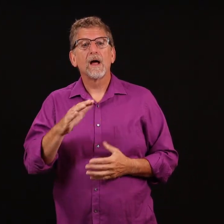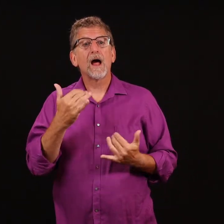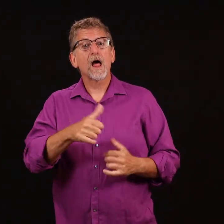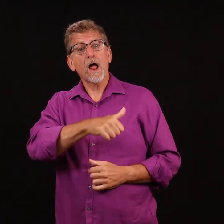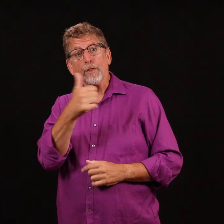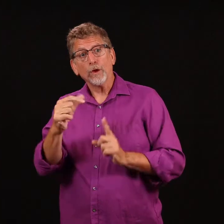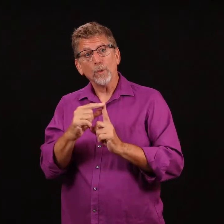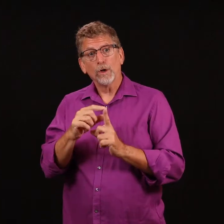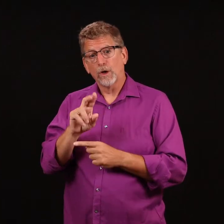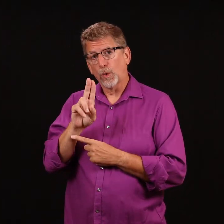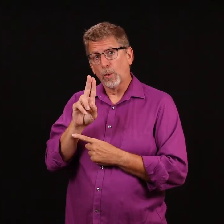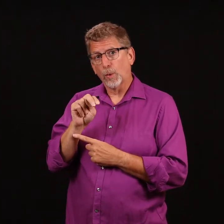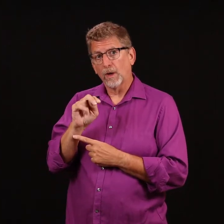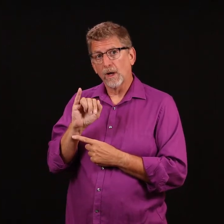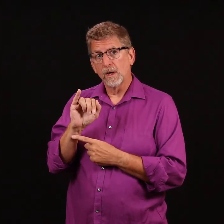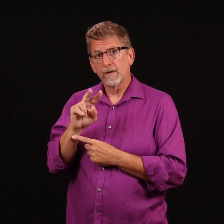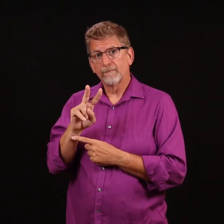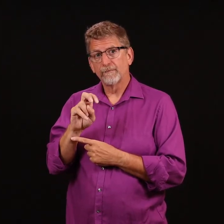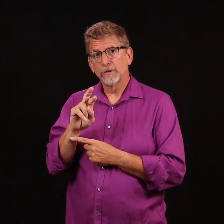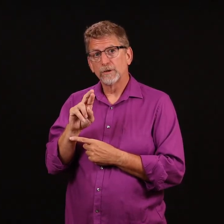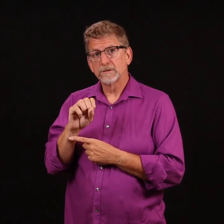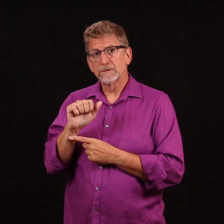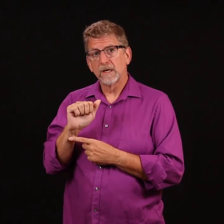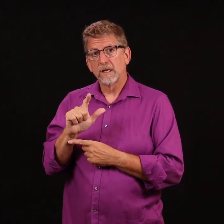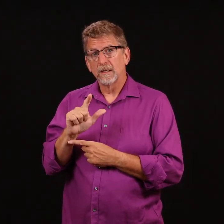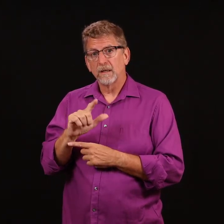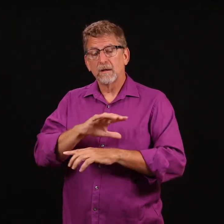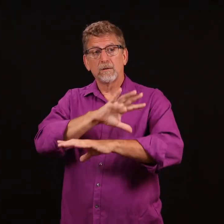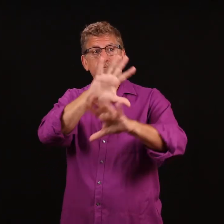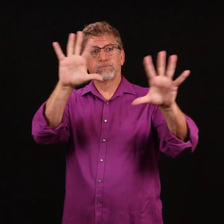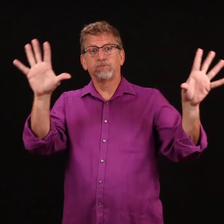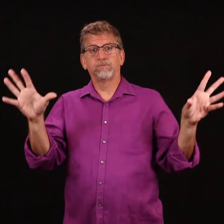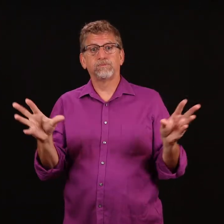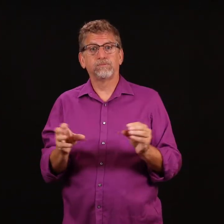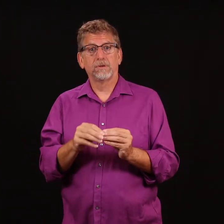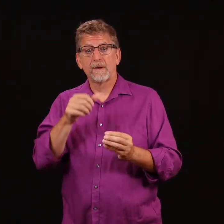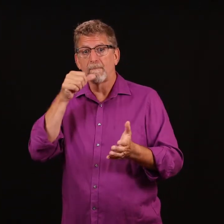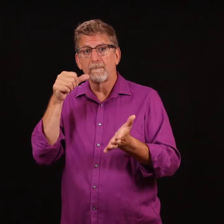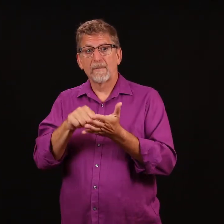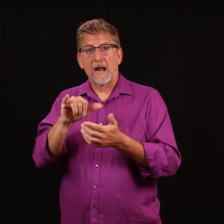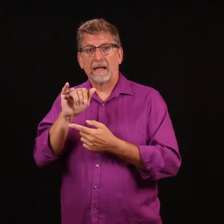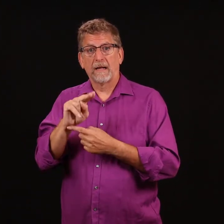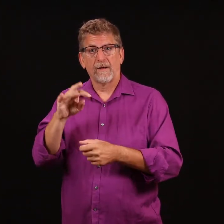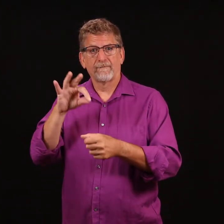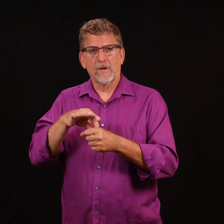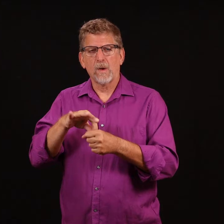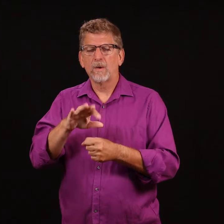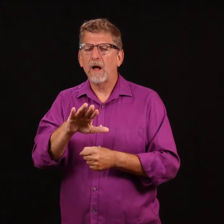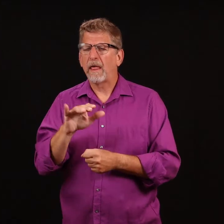Universal mail-in voting is a little bit different.